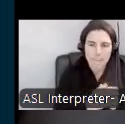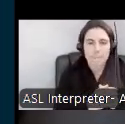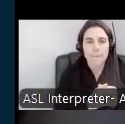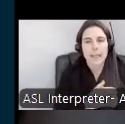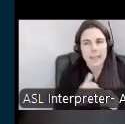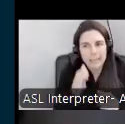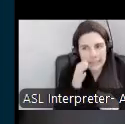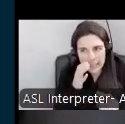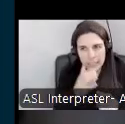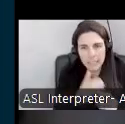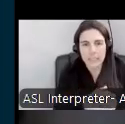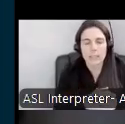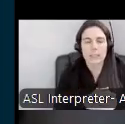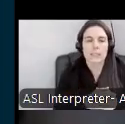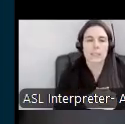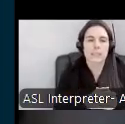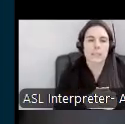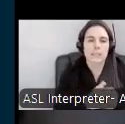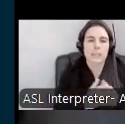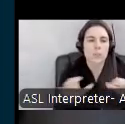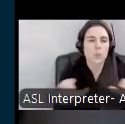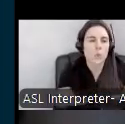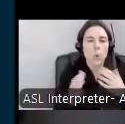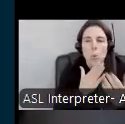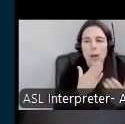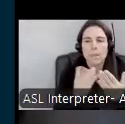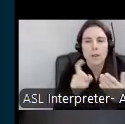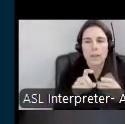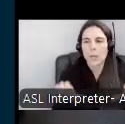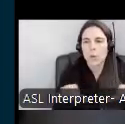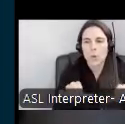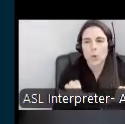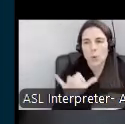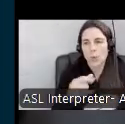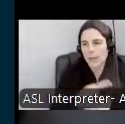what they need to do in the day. Mom also shared briefly that she